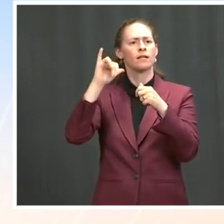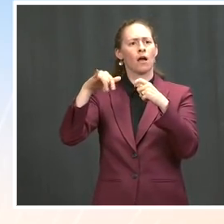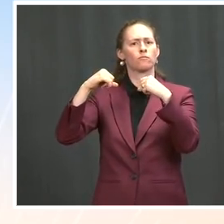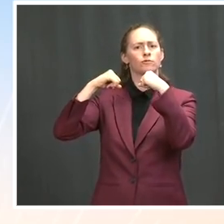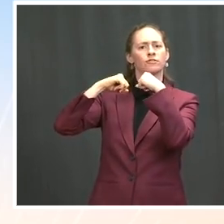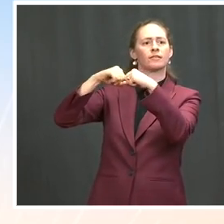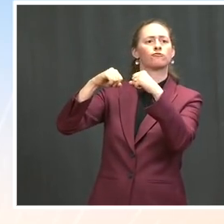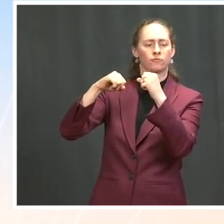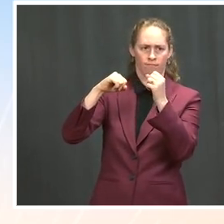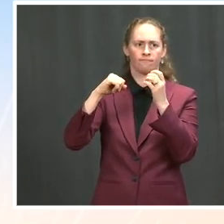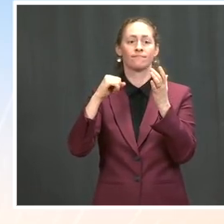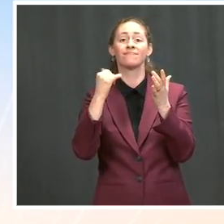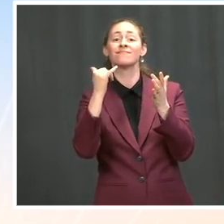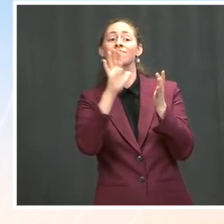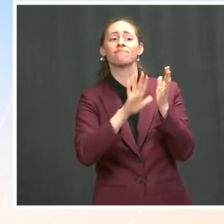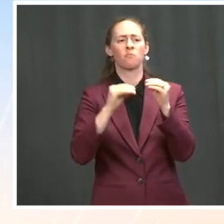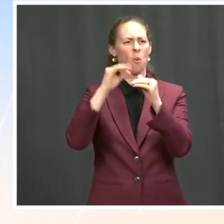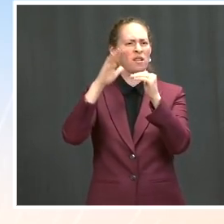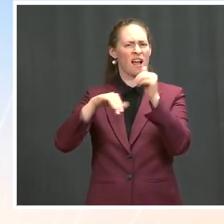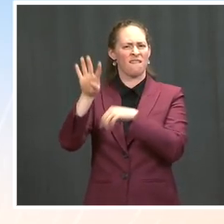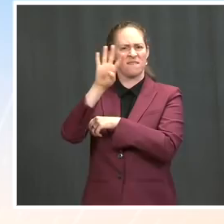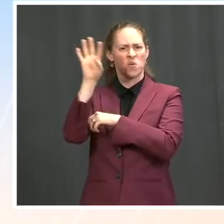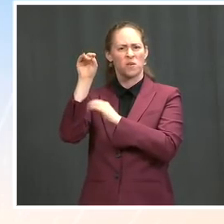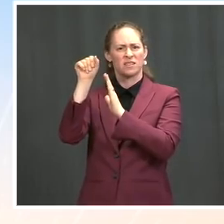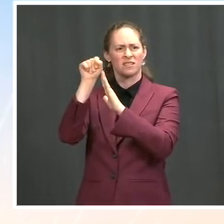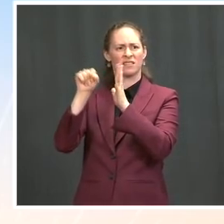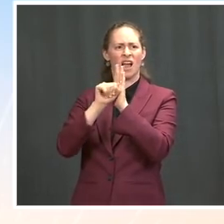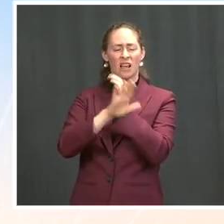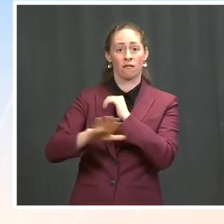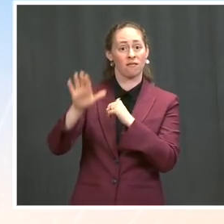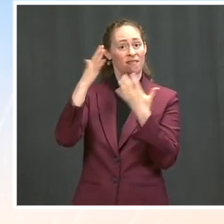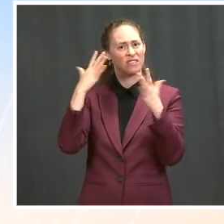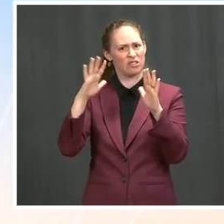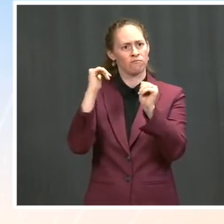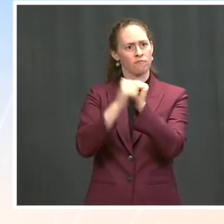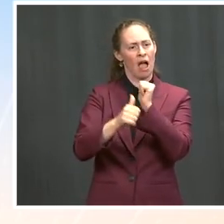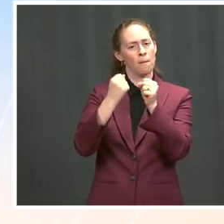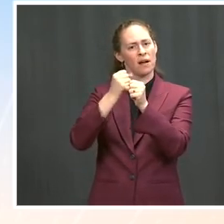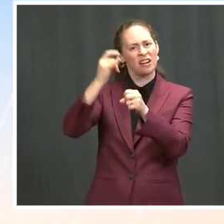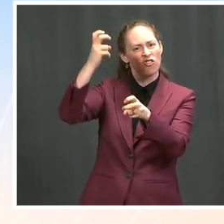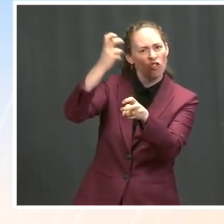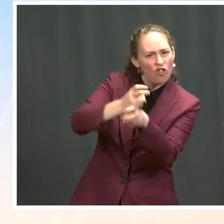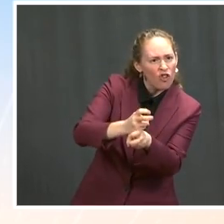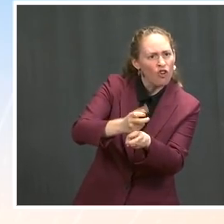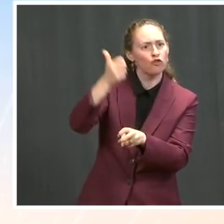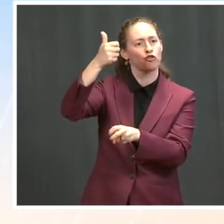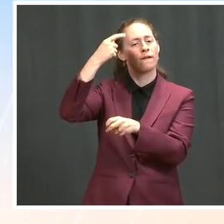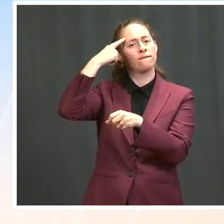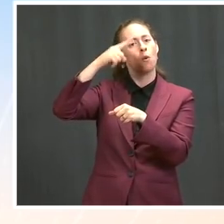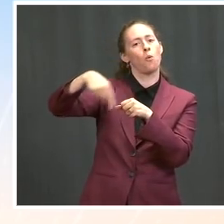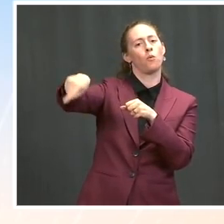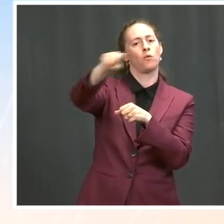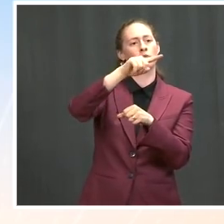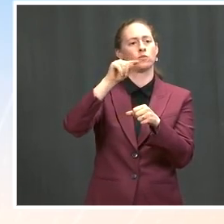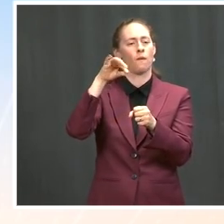where there's legislation moving forward that makes it more difficult for people to exercise a fundamental ro- -- right, which is the right to vote.